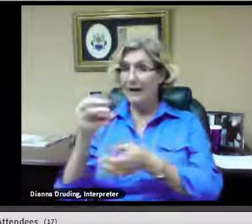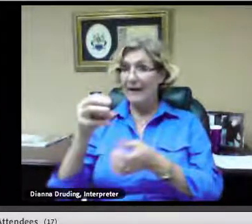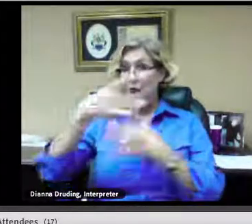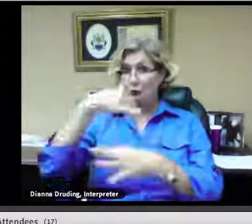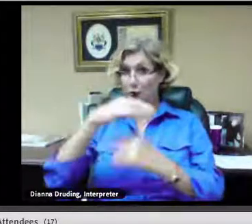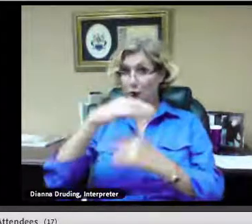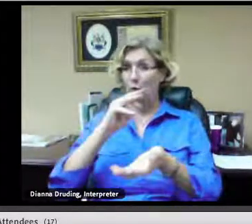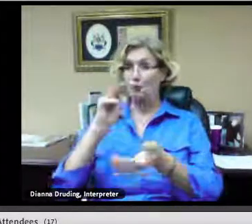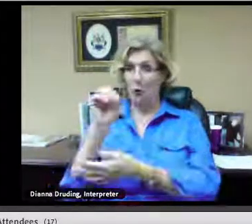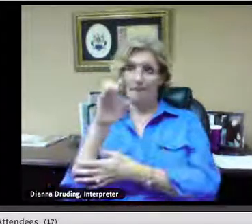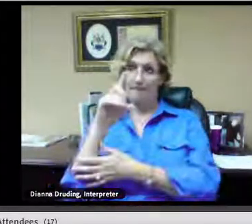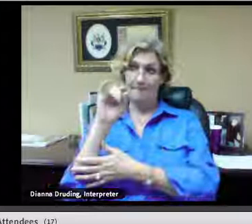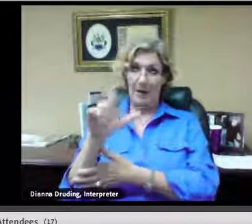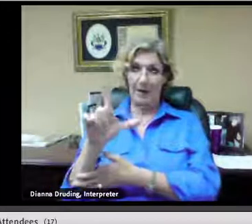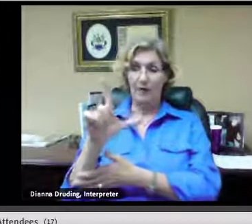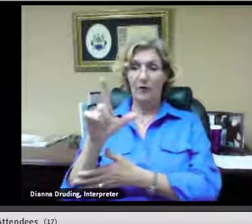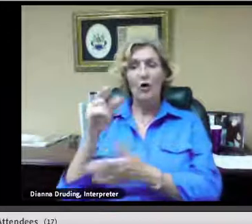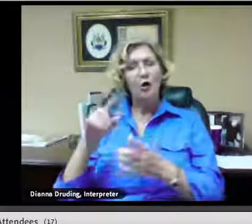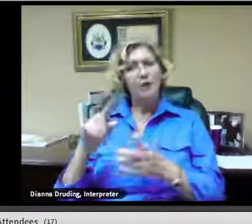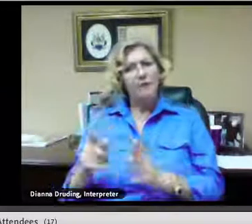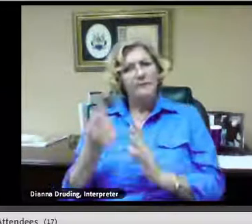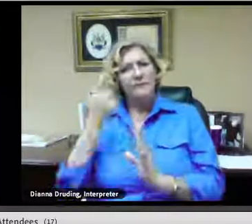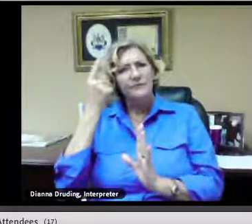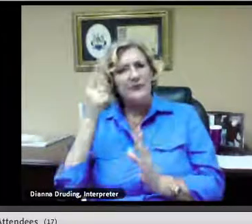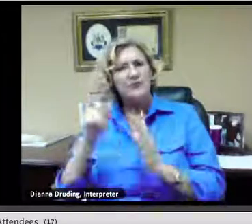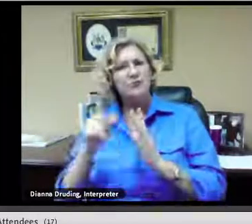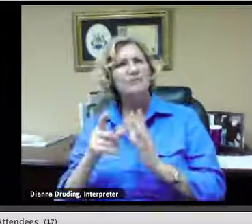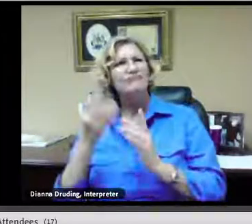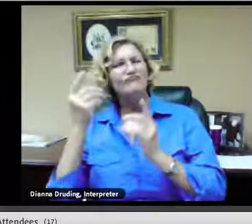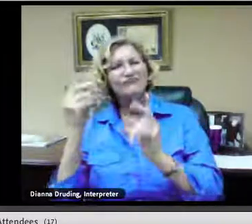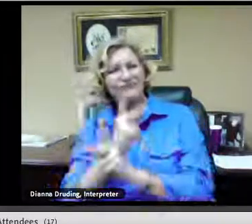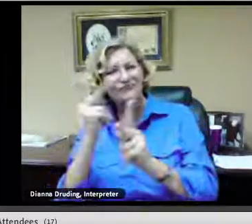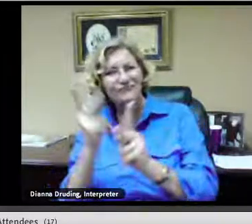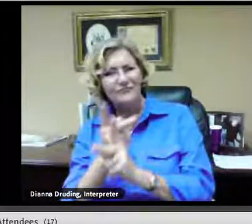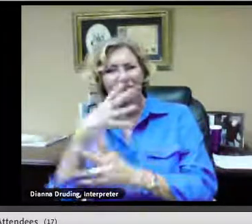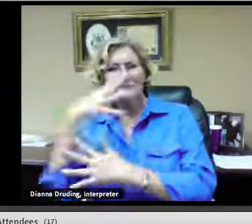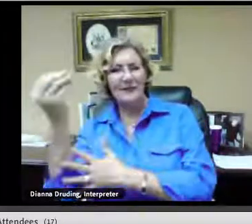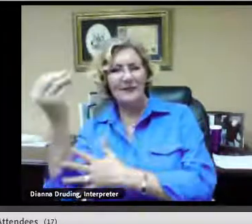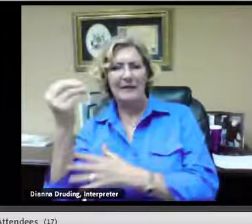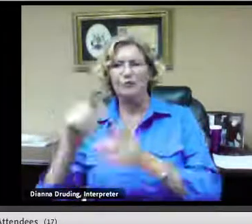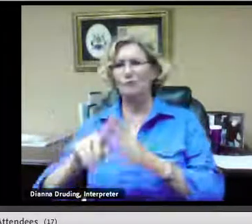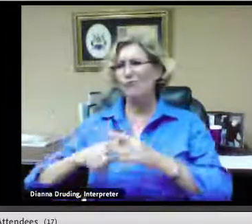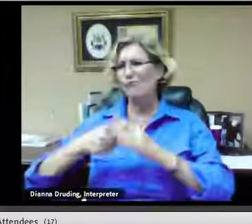programs and processes more accessible is to find out where ableism has taken root.